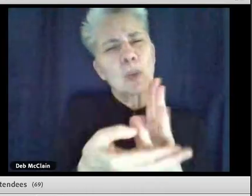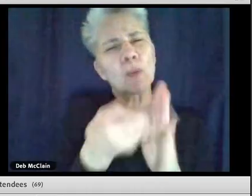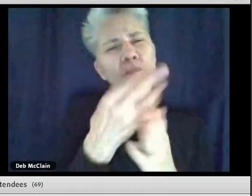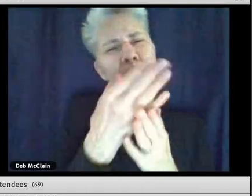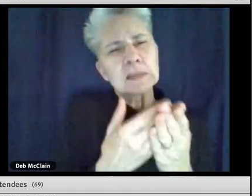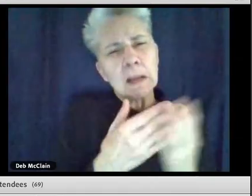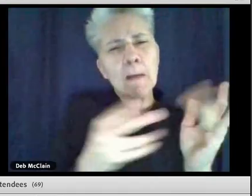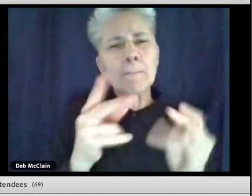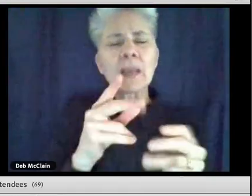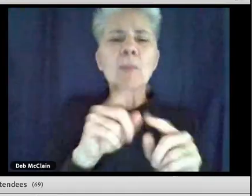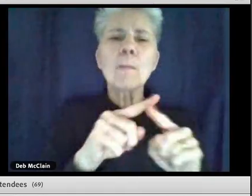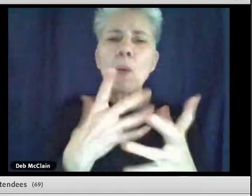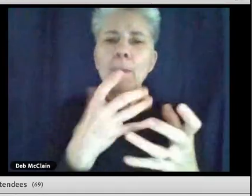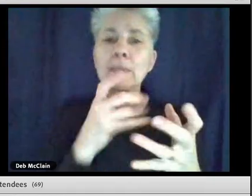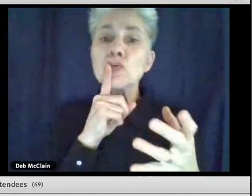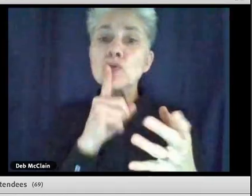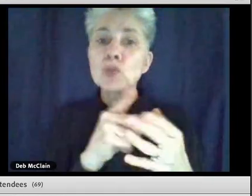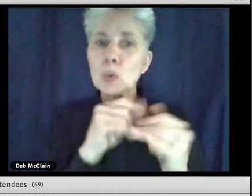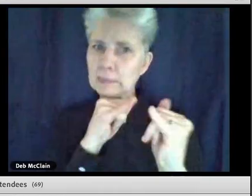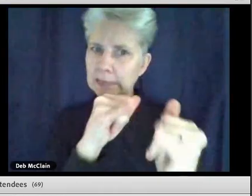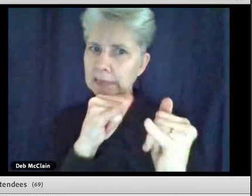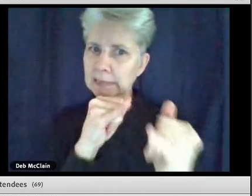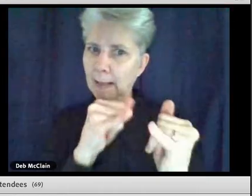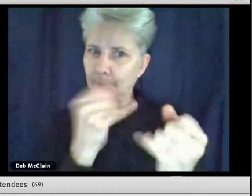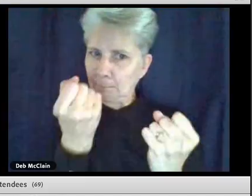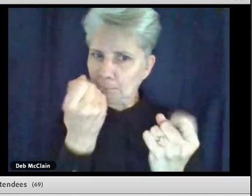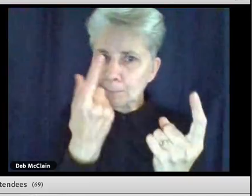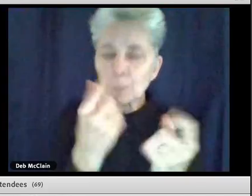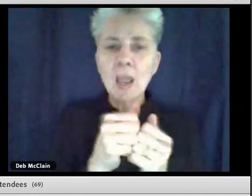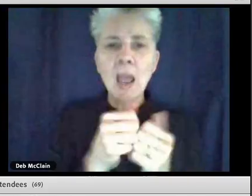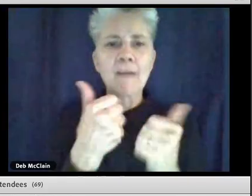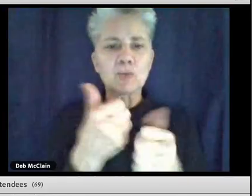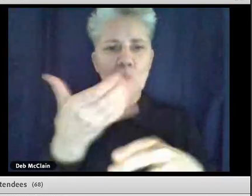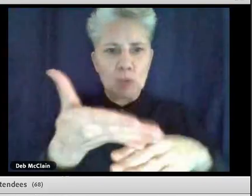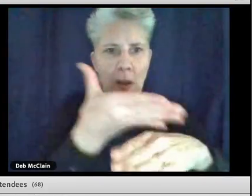but I just want to make sure we're on the same page. I've tried to update this as I've gone alone